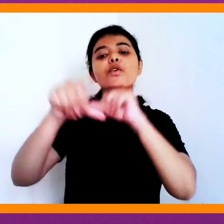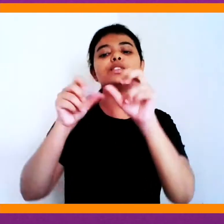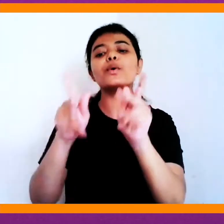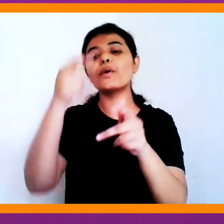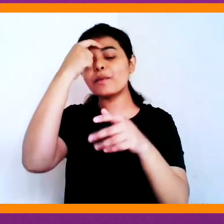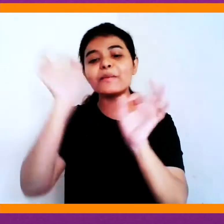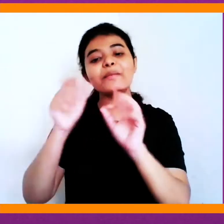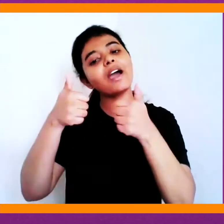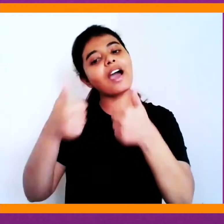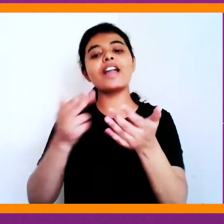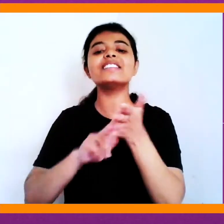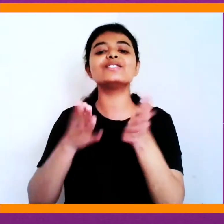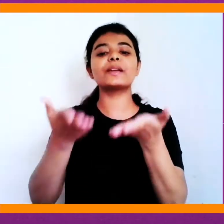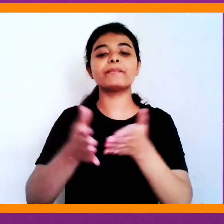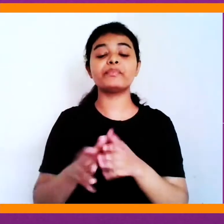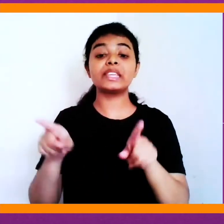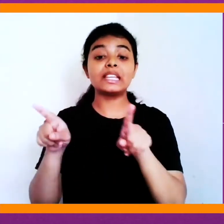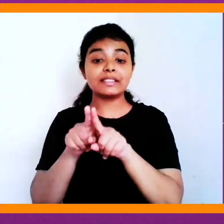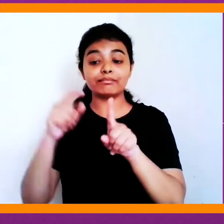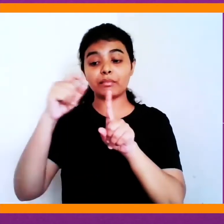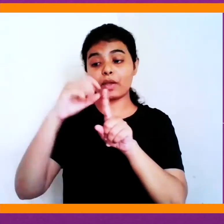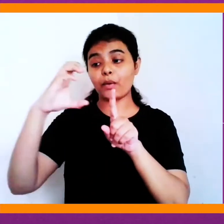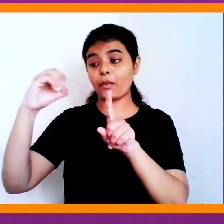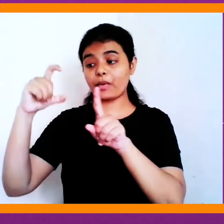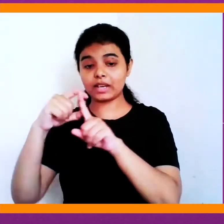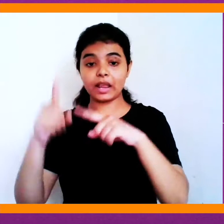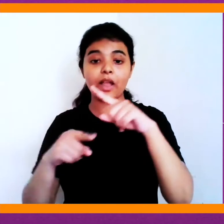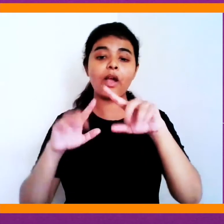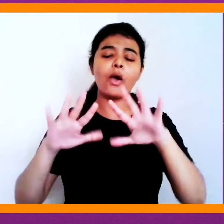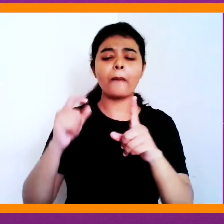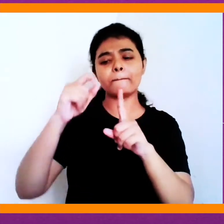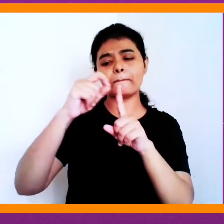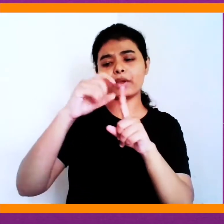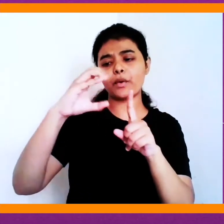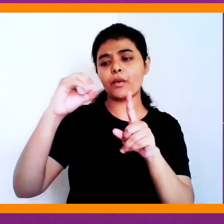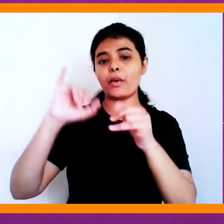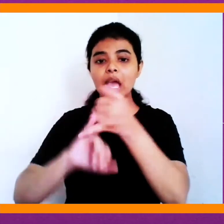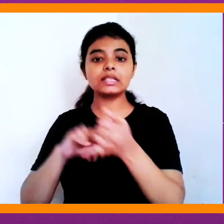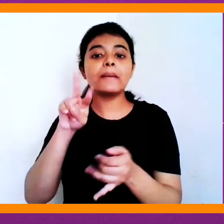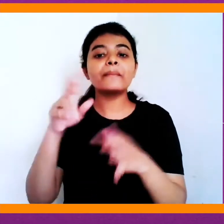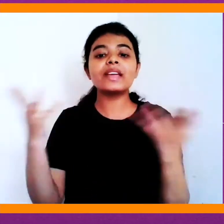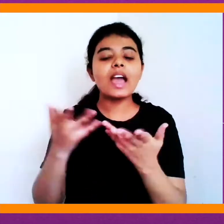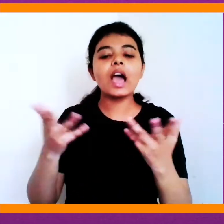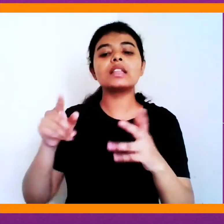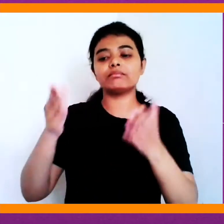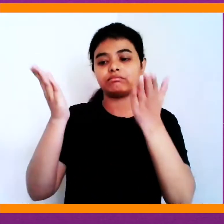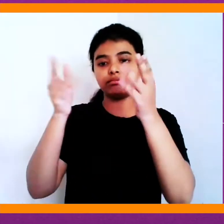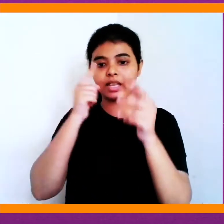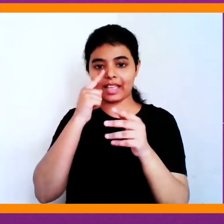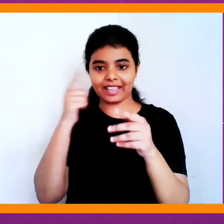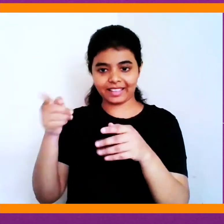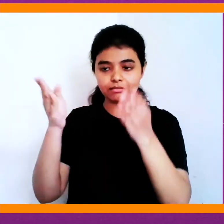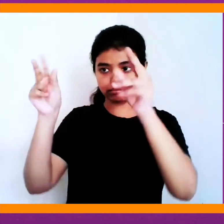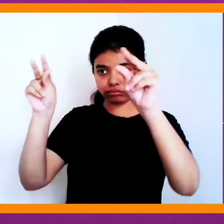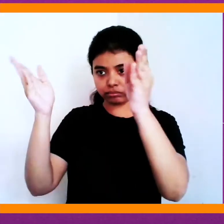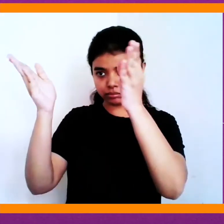irregular polycystic ovarian disease or polycystic ovarian syndrome is a pathology where